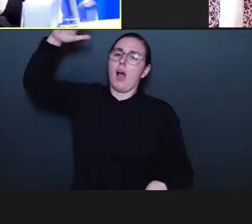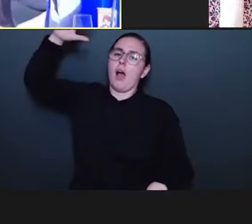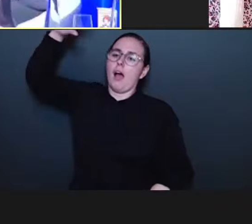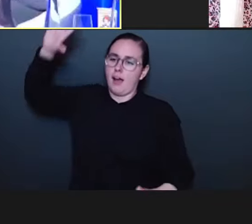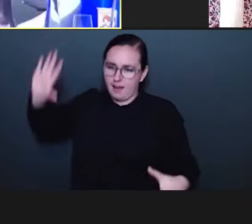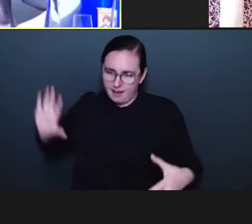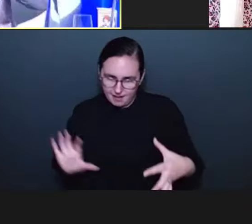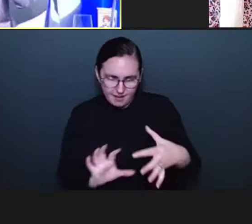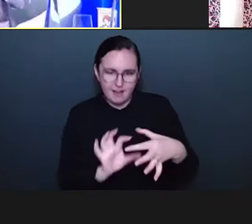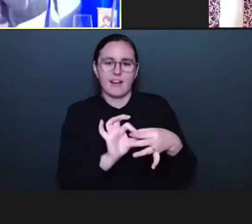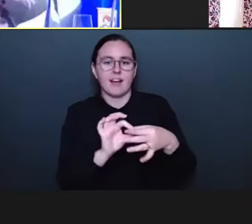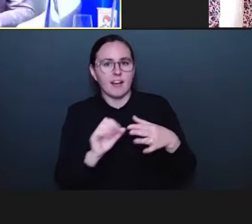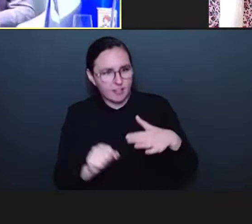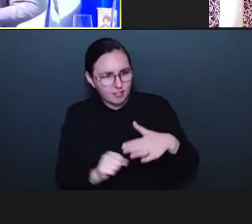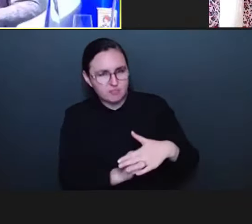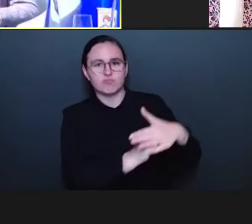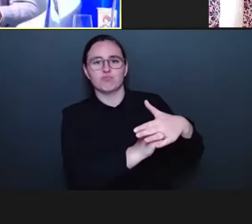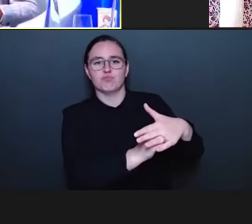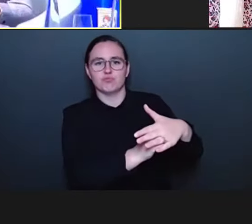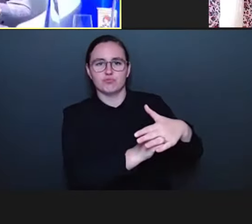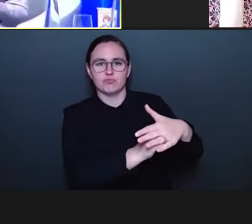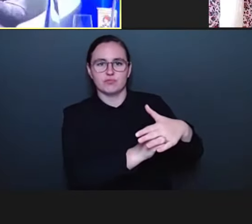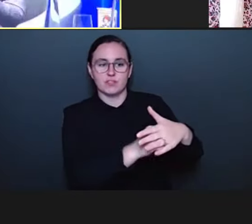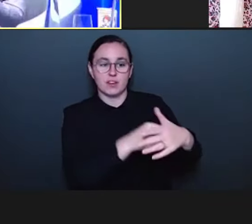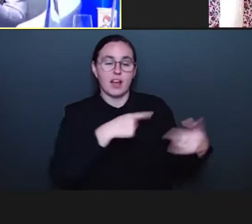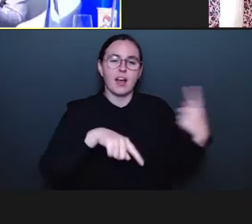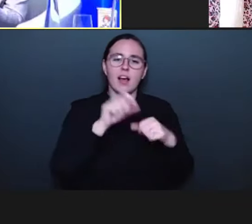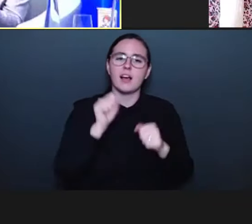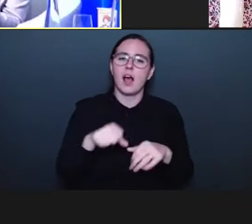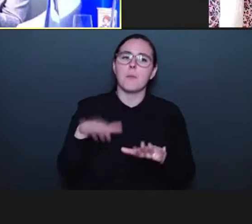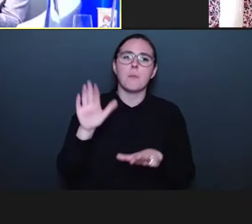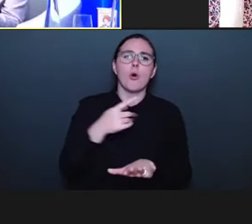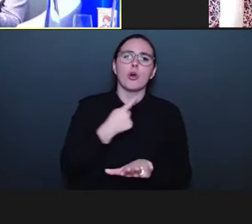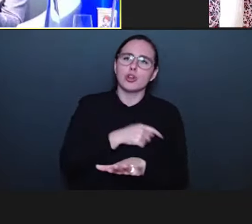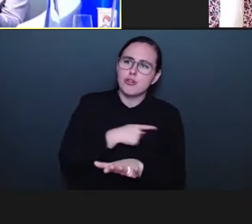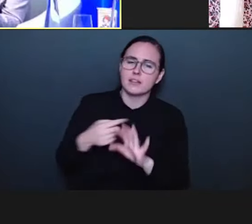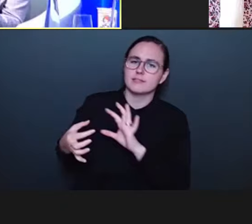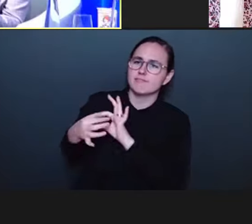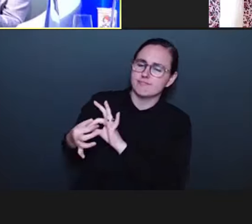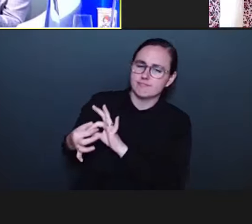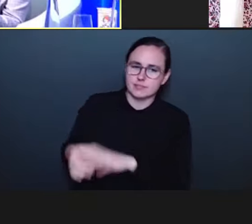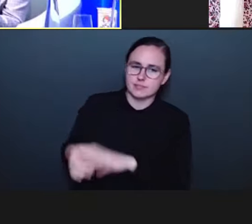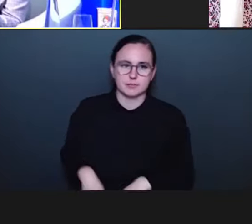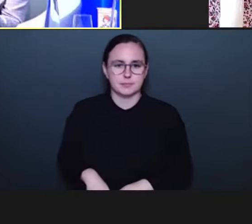[Srujani Shrawne] I would like to say that let's